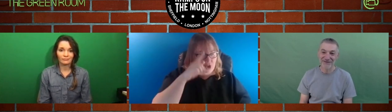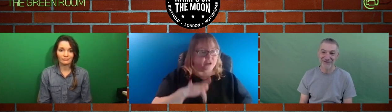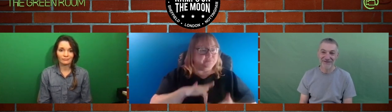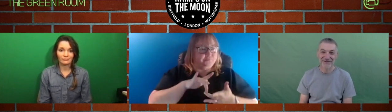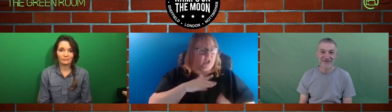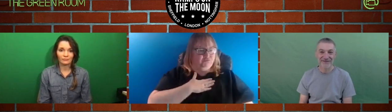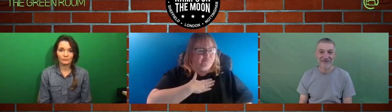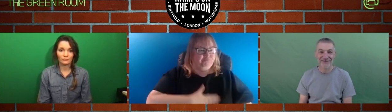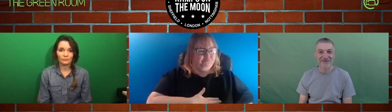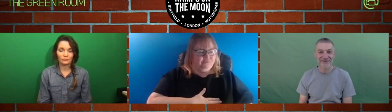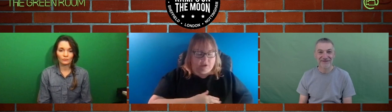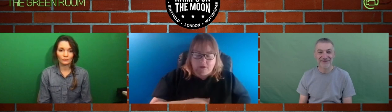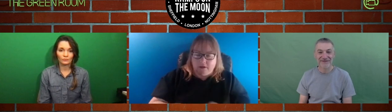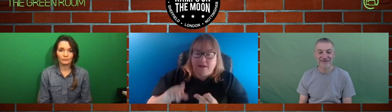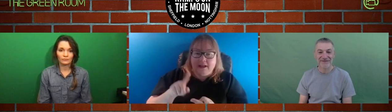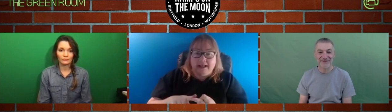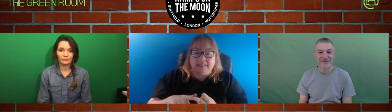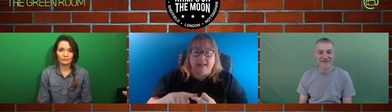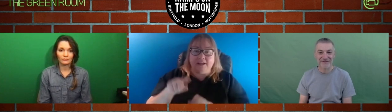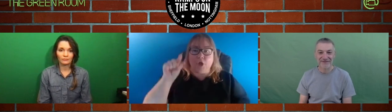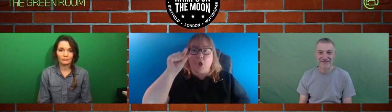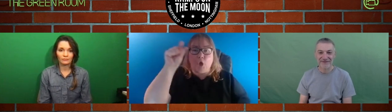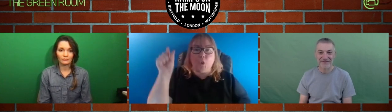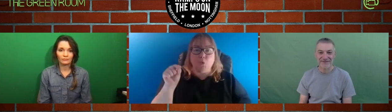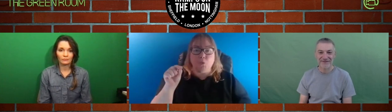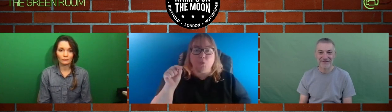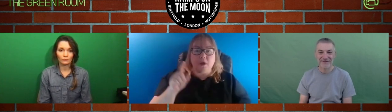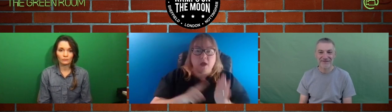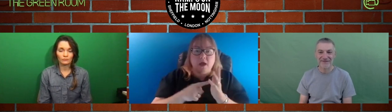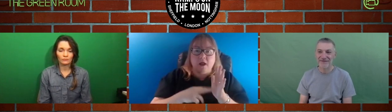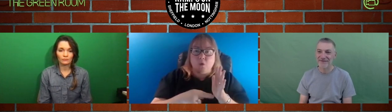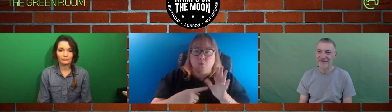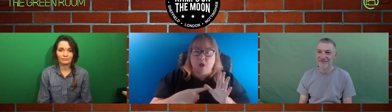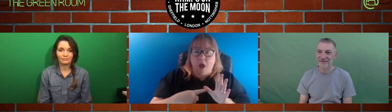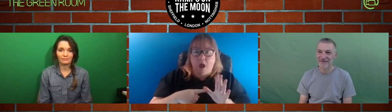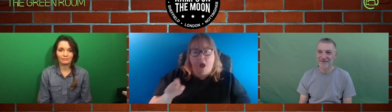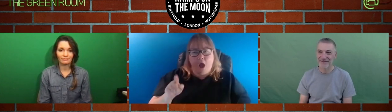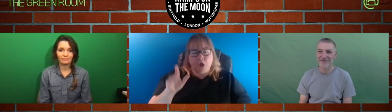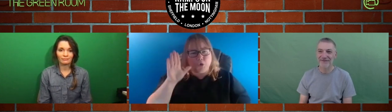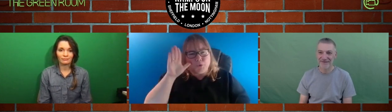sweeter, younger character, who is a bit vulnerable and is a bit more of what